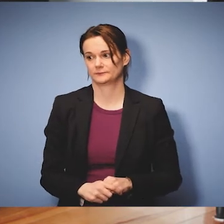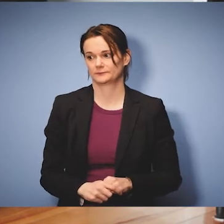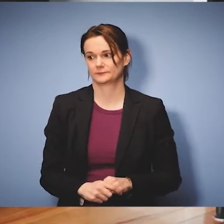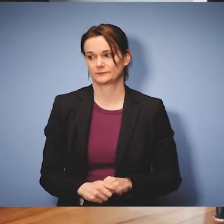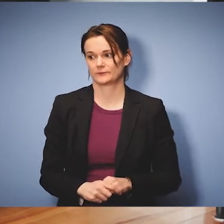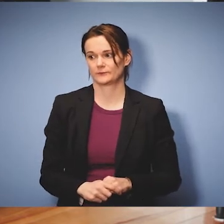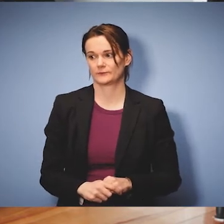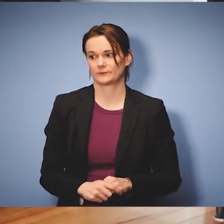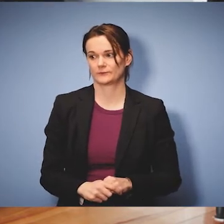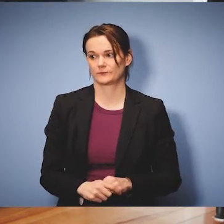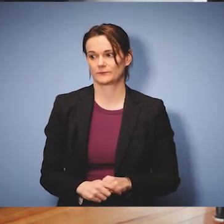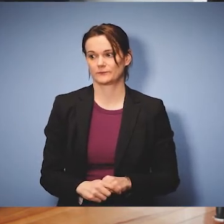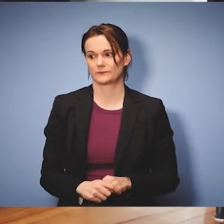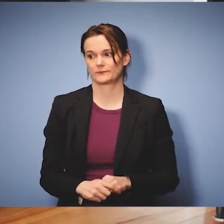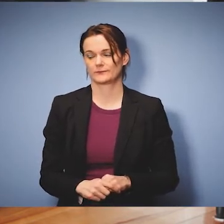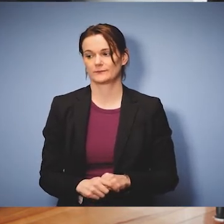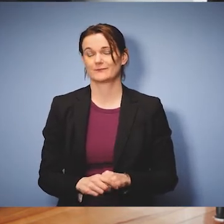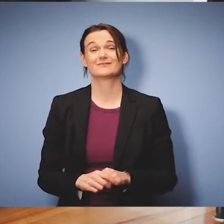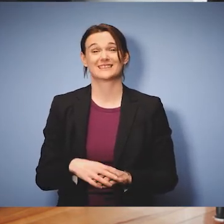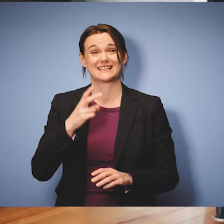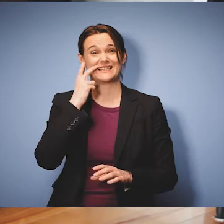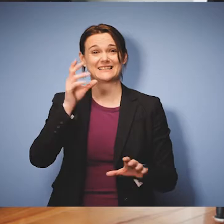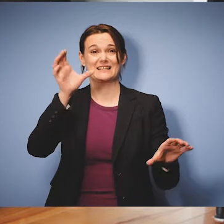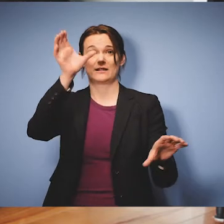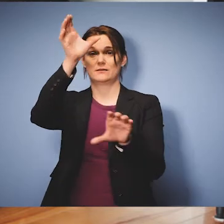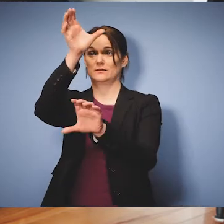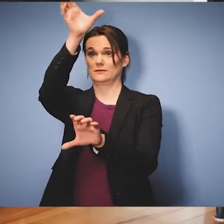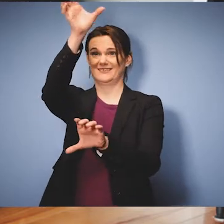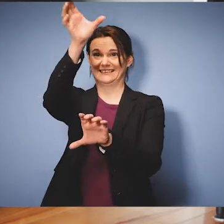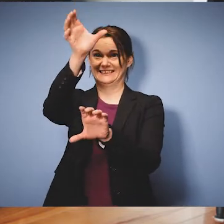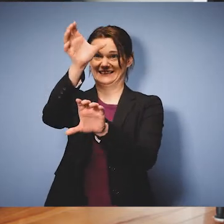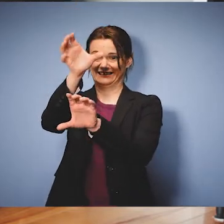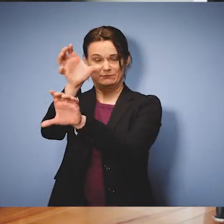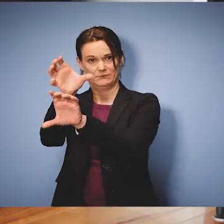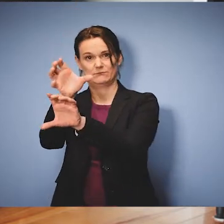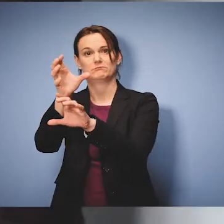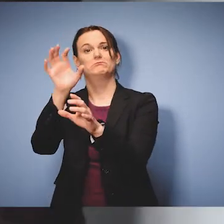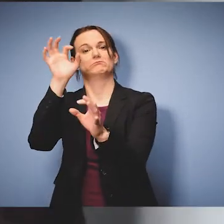and wherever they fit in they will always fit on your 45, right up straight.